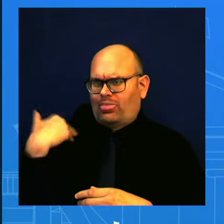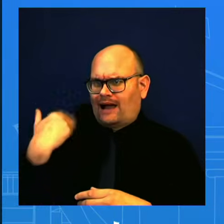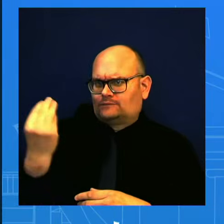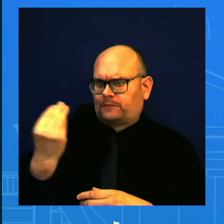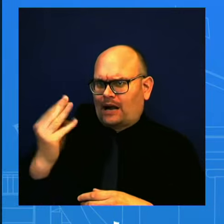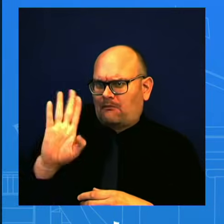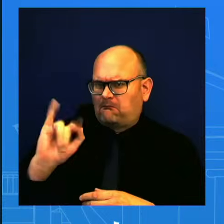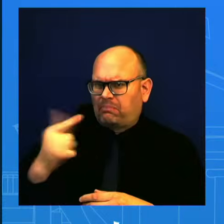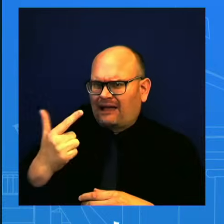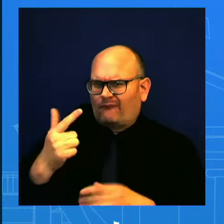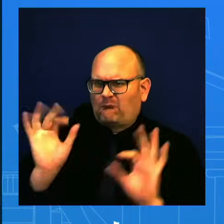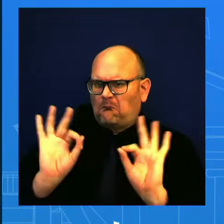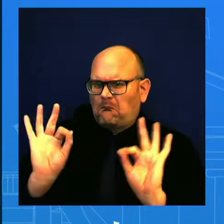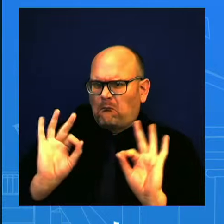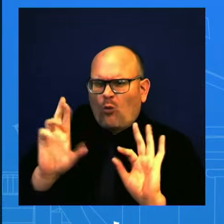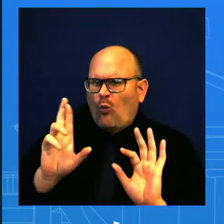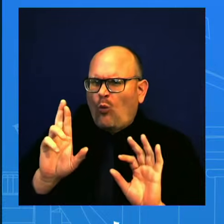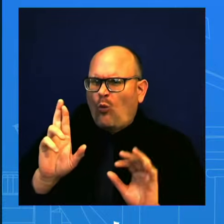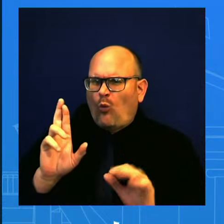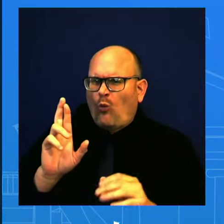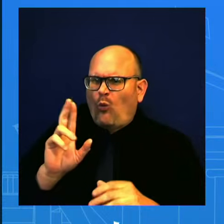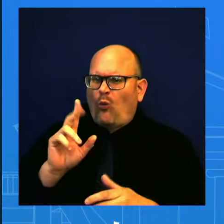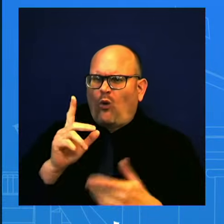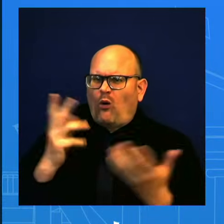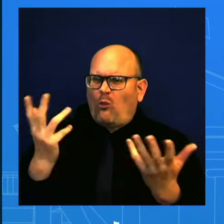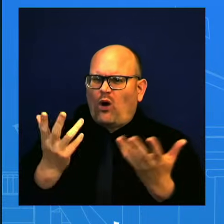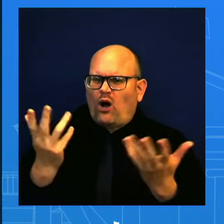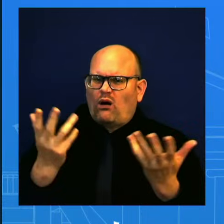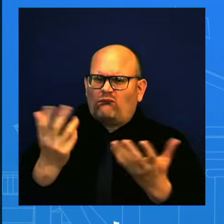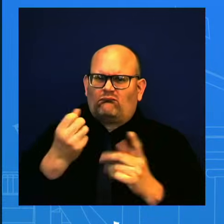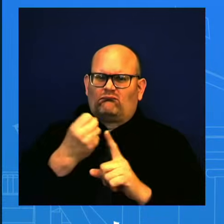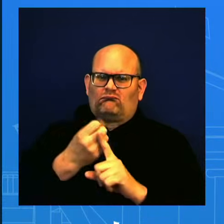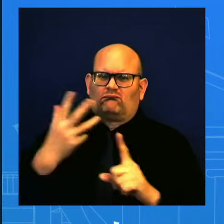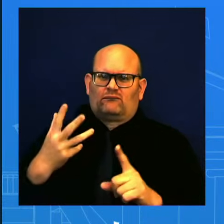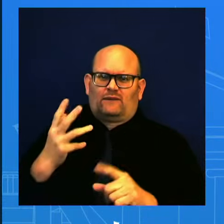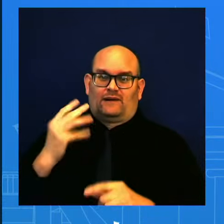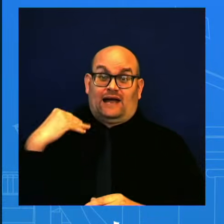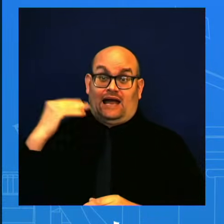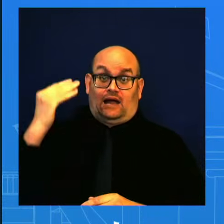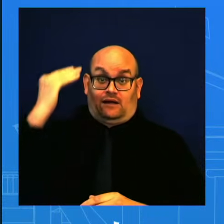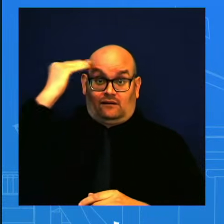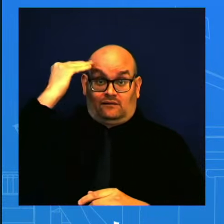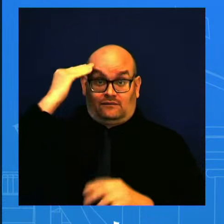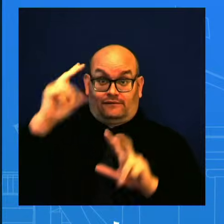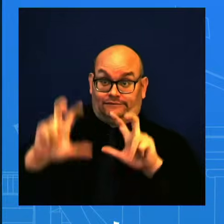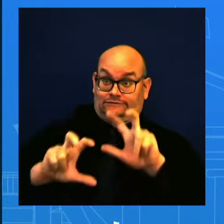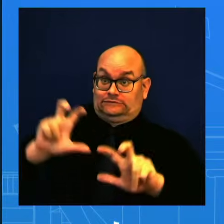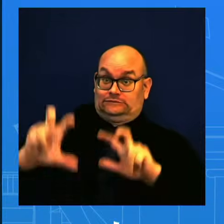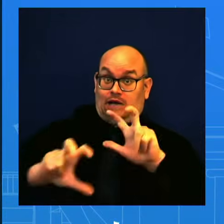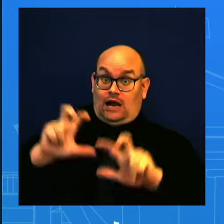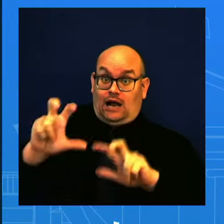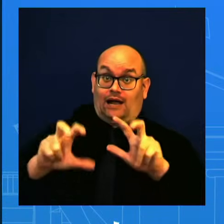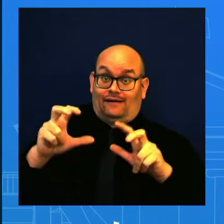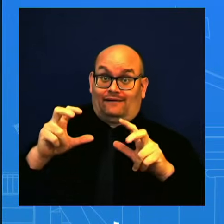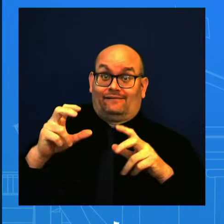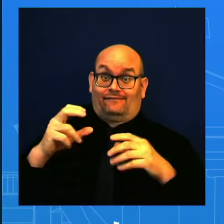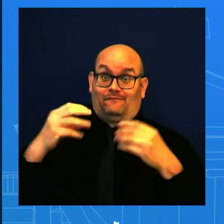And did he express that to the vice president? Ms. Jean-Pierre: So, what -- here's what I'll say -- and I want to point you to the president's statement -- right?